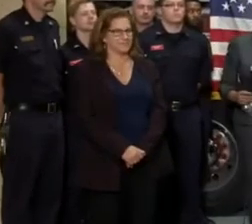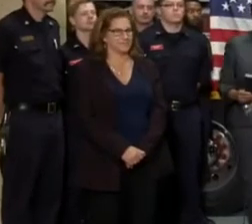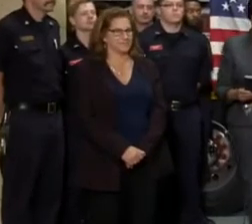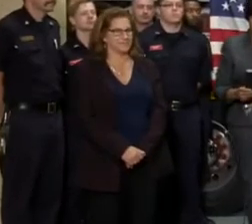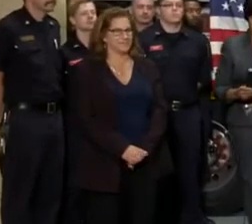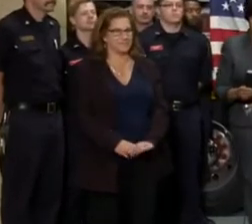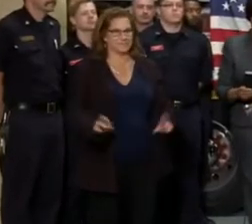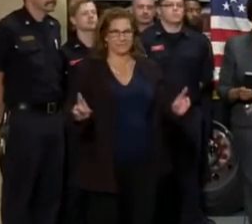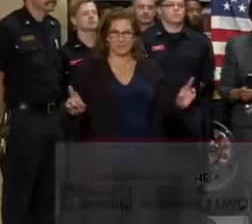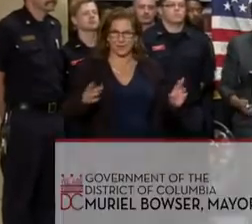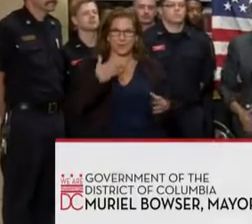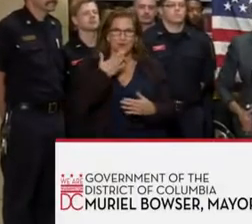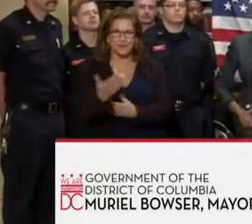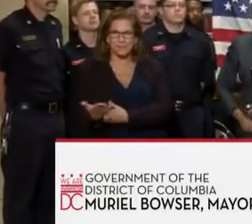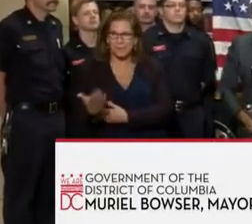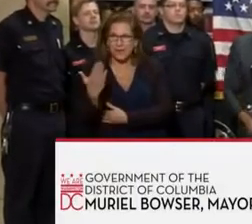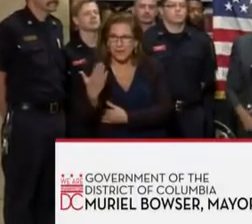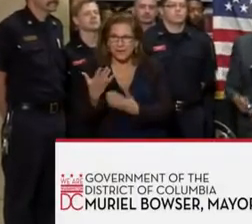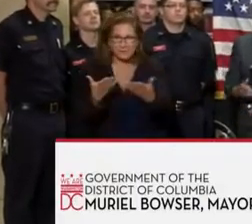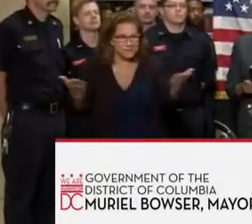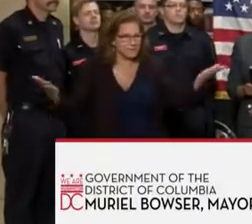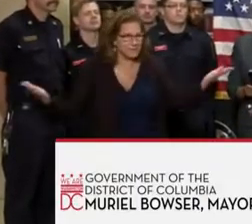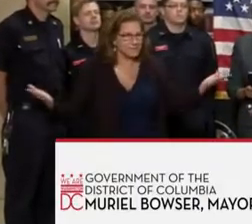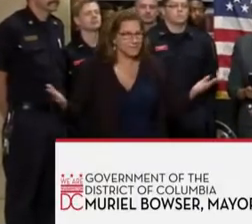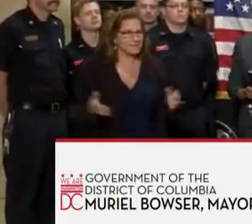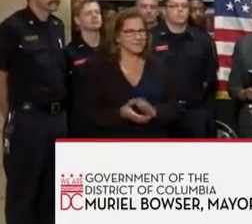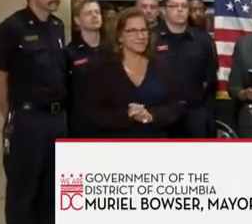GOOD MORNING, EVERYBODY. I AM MAYOR CHEH AND I REPRESENT